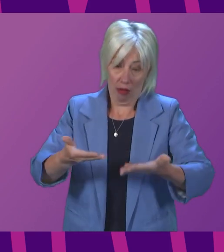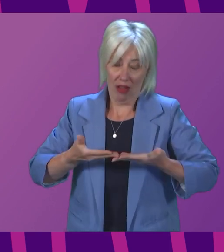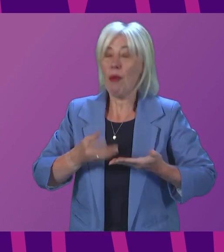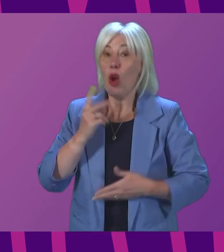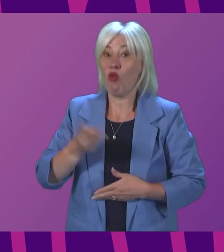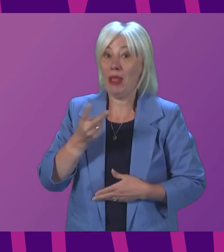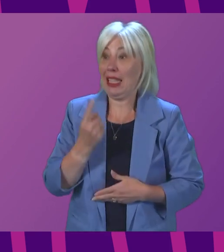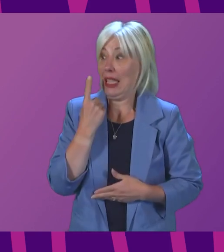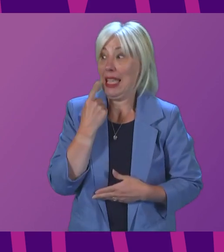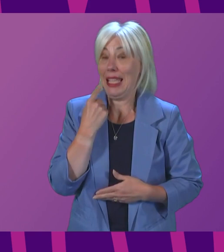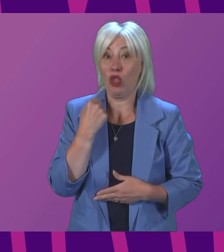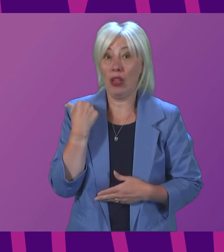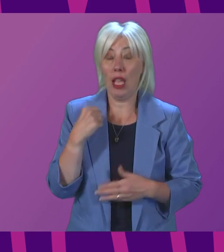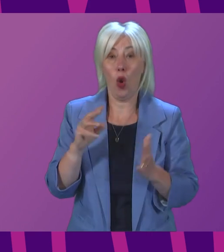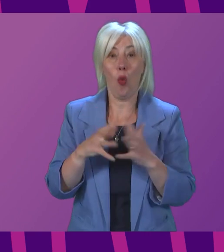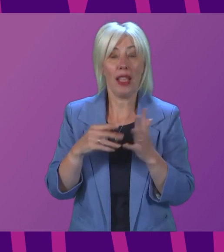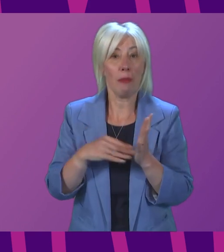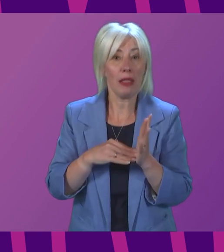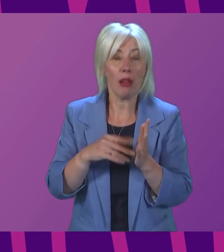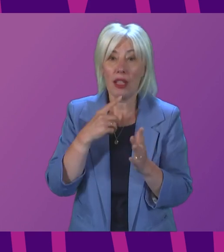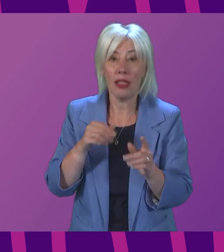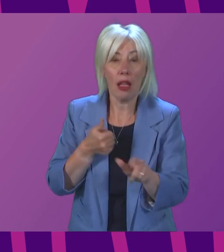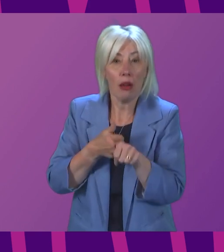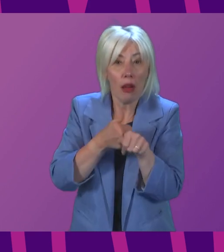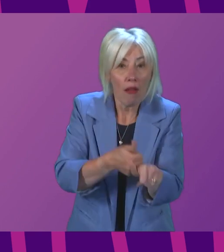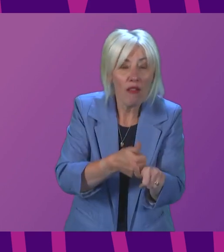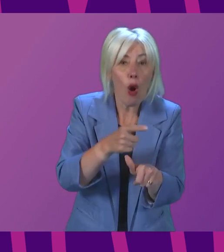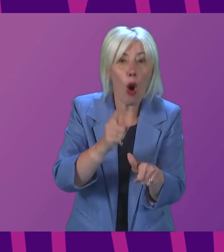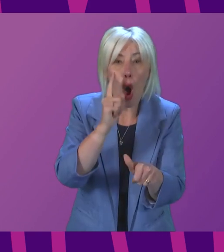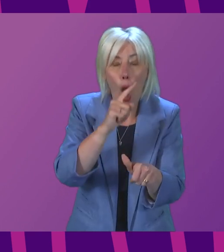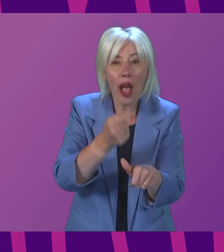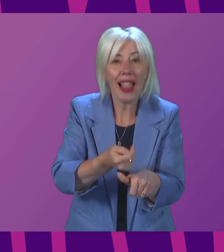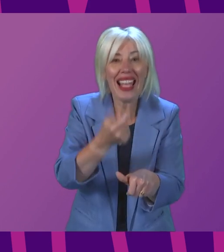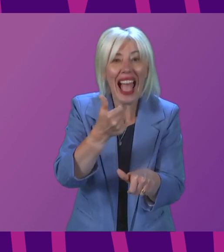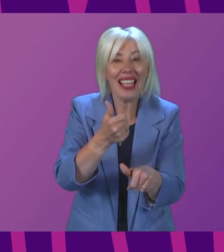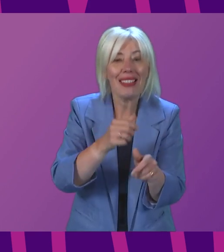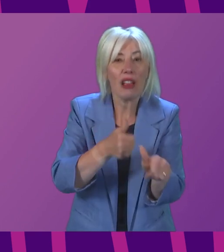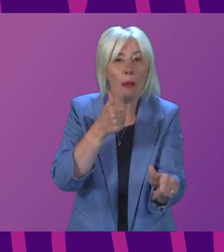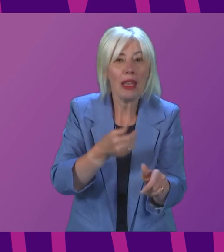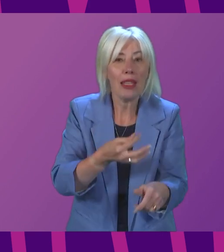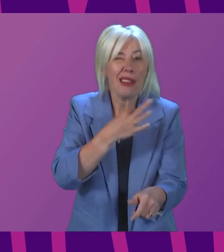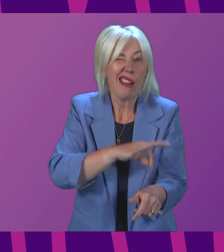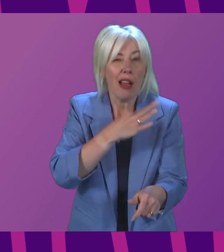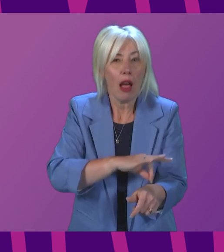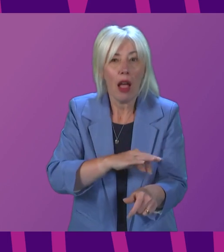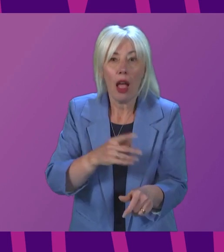yesterday at Westminster whether they back a windfall tax on oil and gas companies and, repeatedly, they refused to confirm that they do.